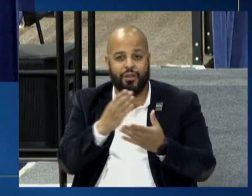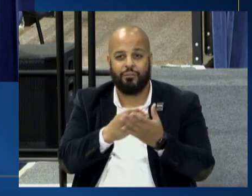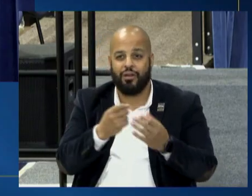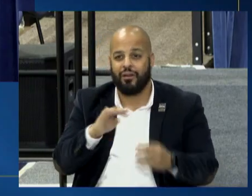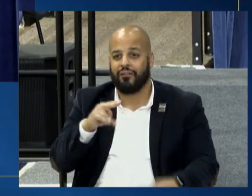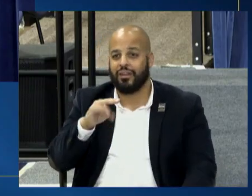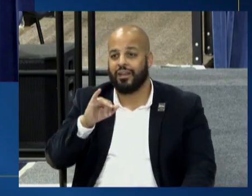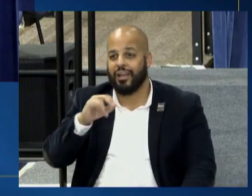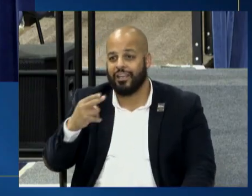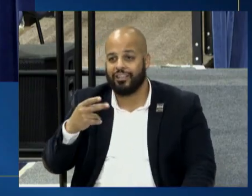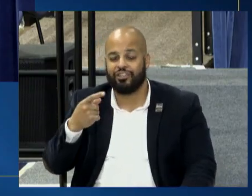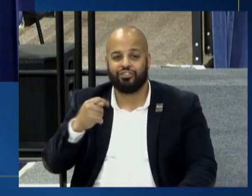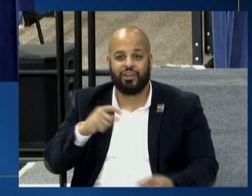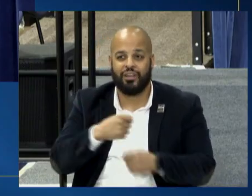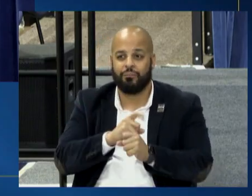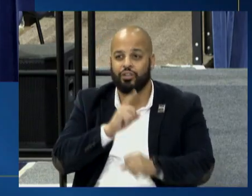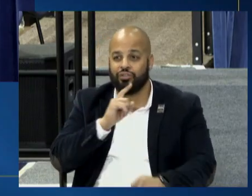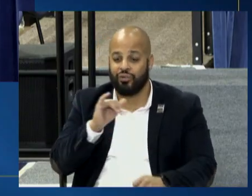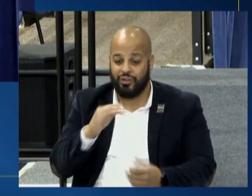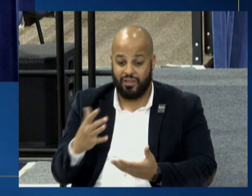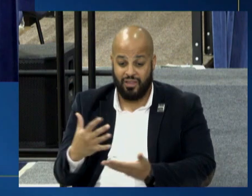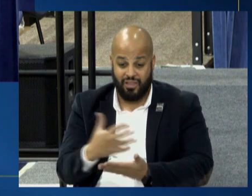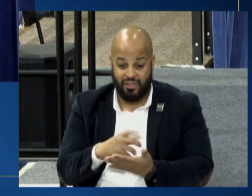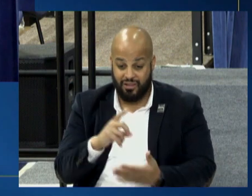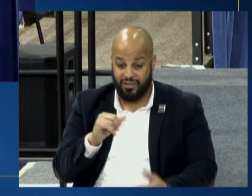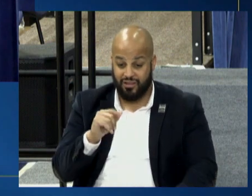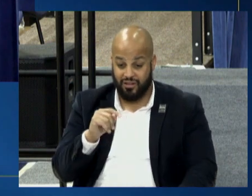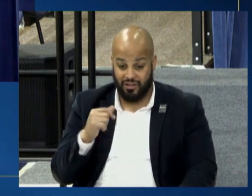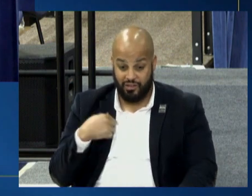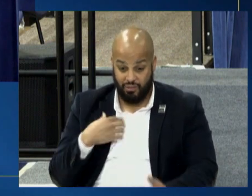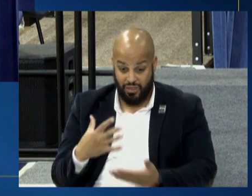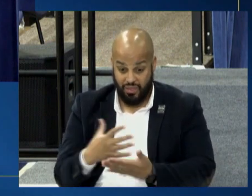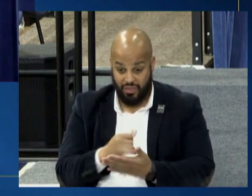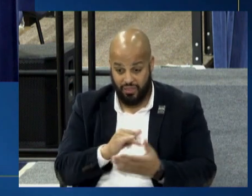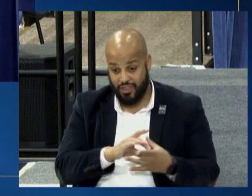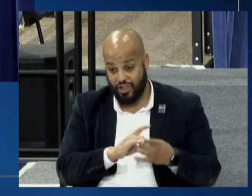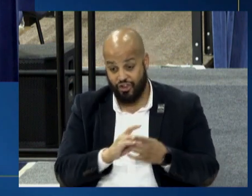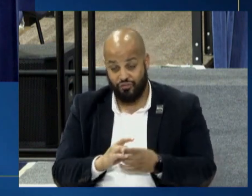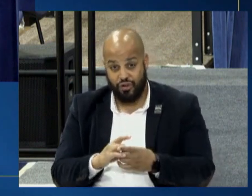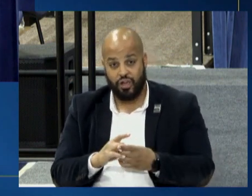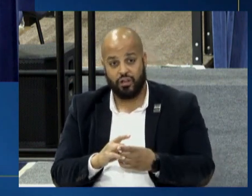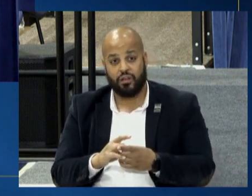to try to make sure that the data that's relevant to those of you who are producing or trying to